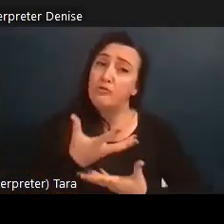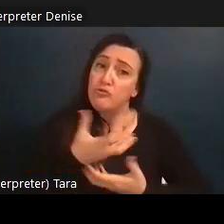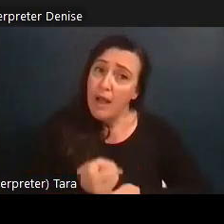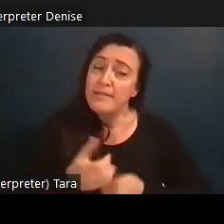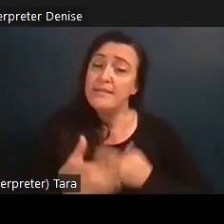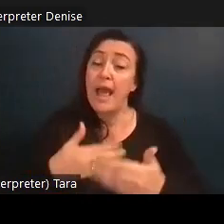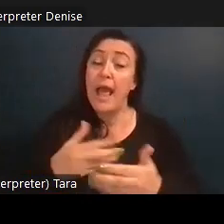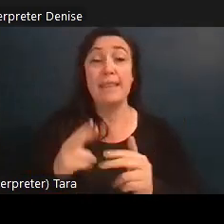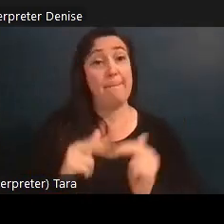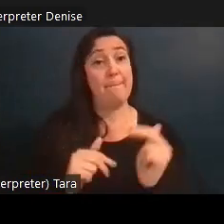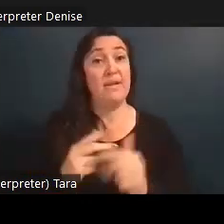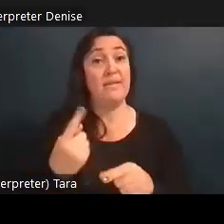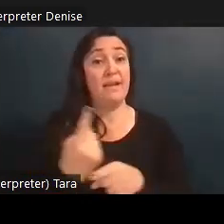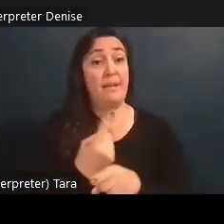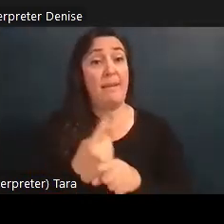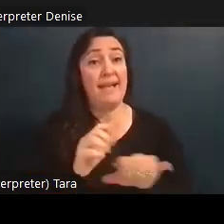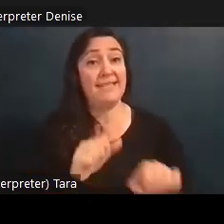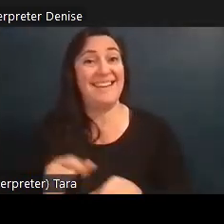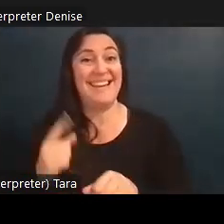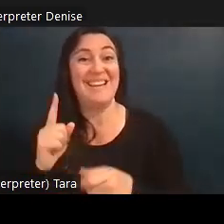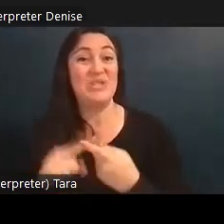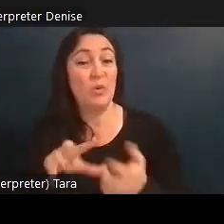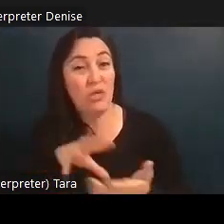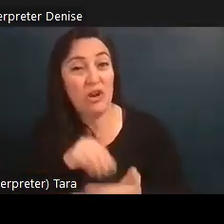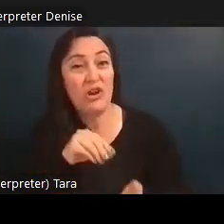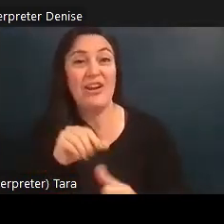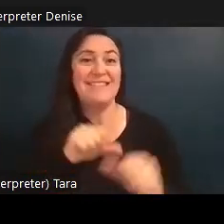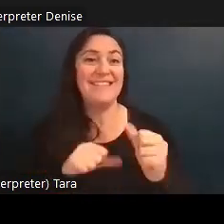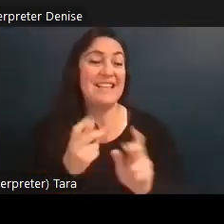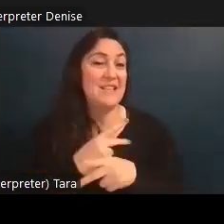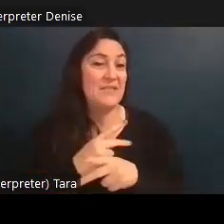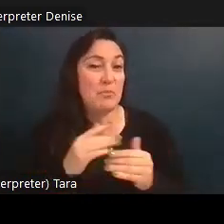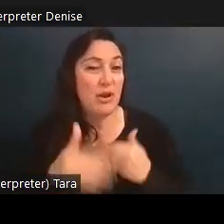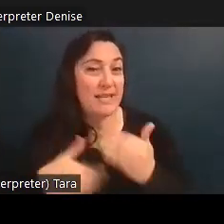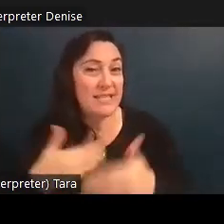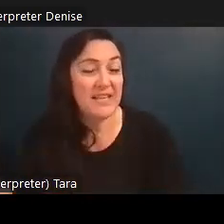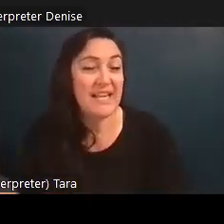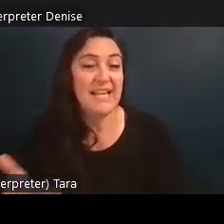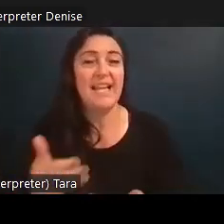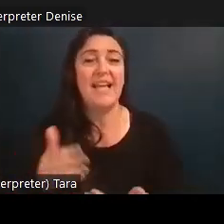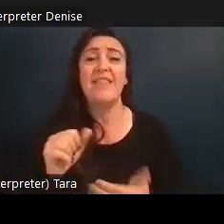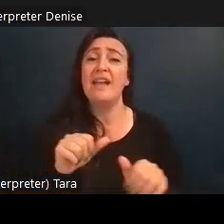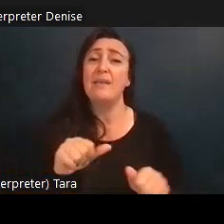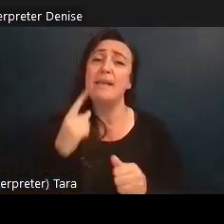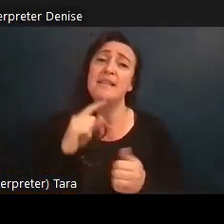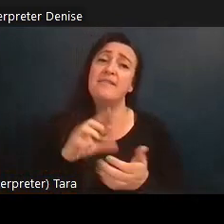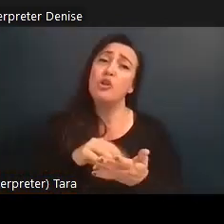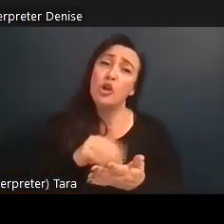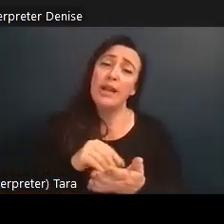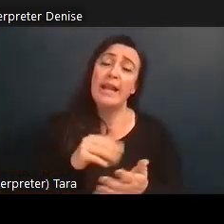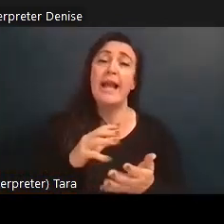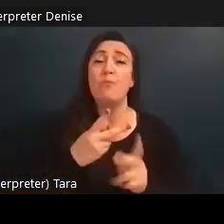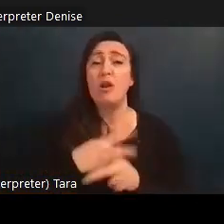learning and scientific productivity, and that capacity for learning and productivity developed the capacity for